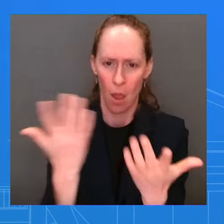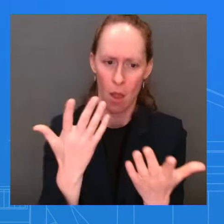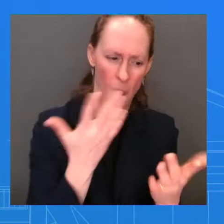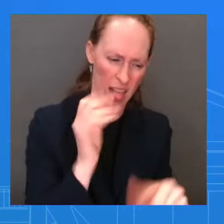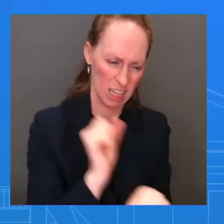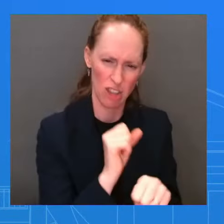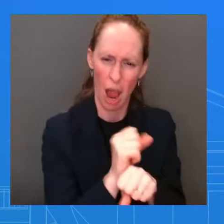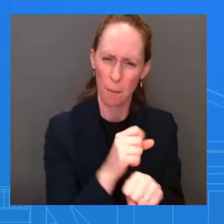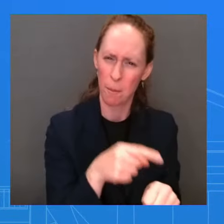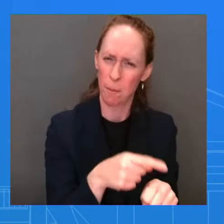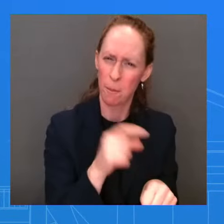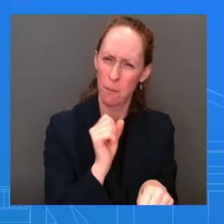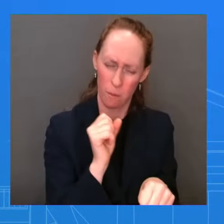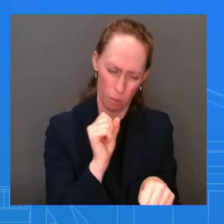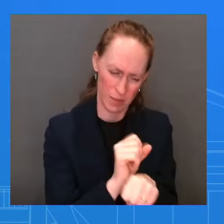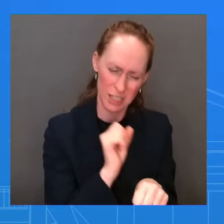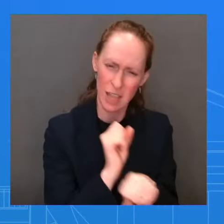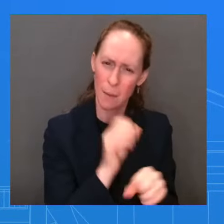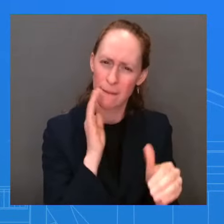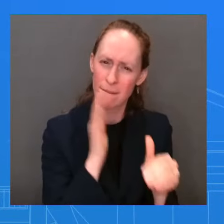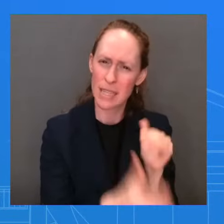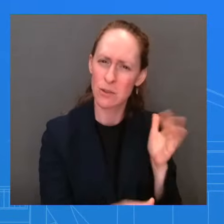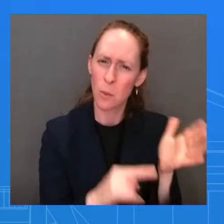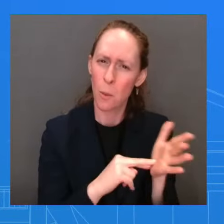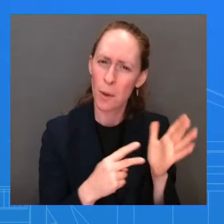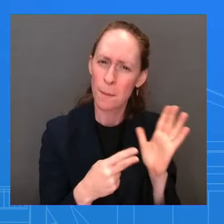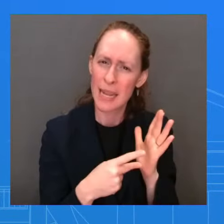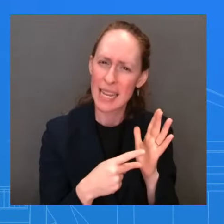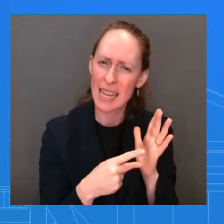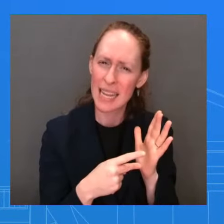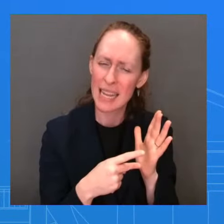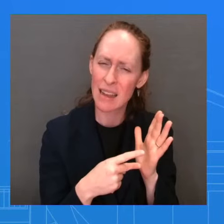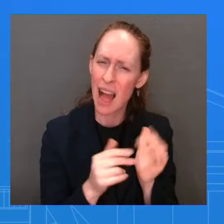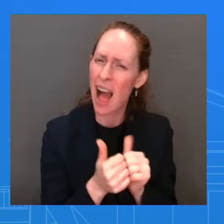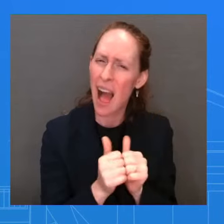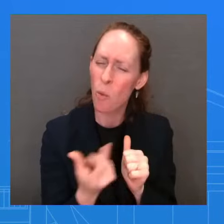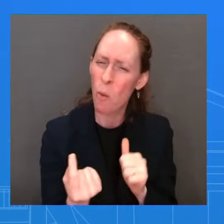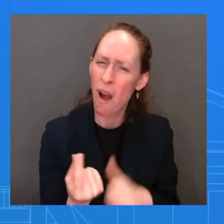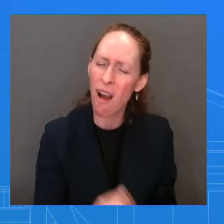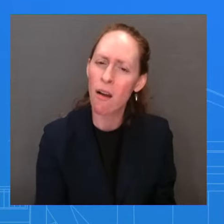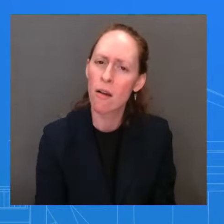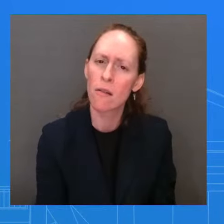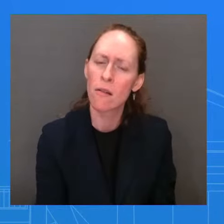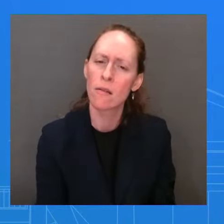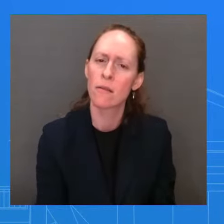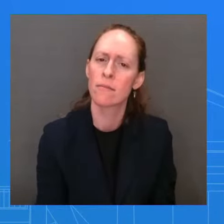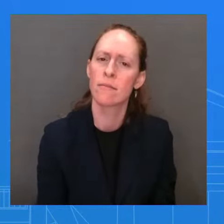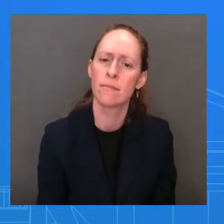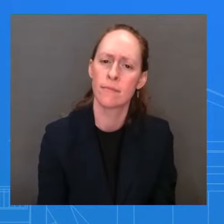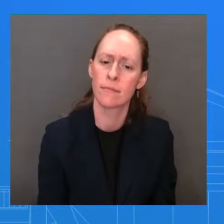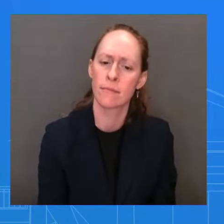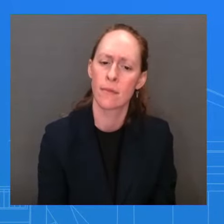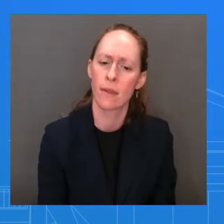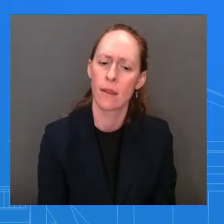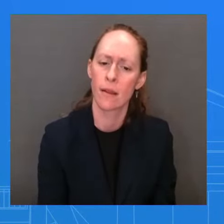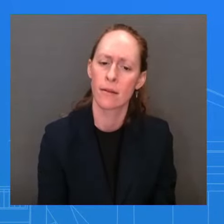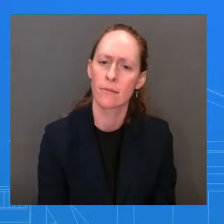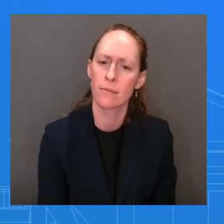the President talked -- has talked about this many times, including members of his administration. You heard him talk about it during the State of the Union --